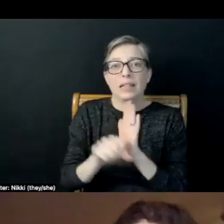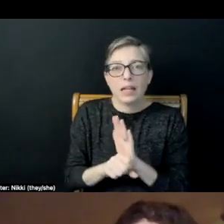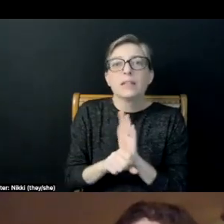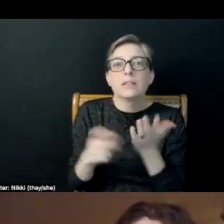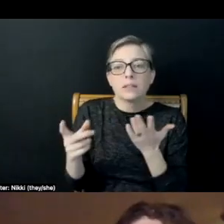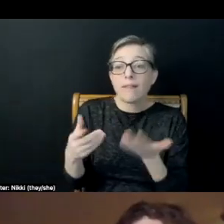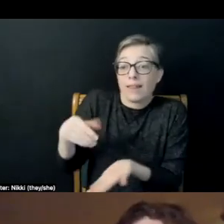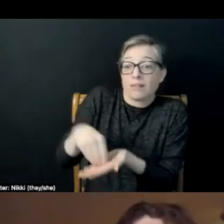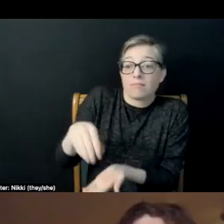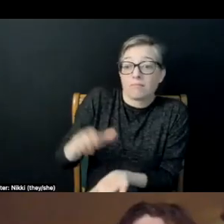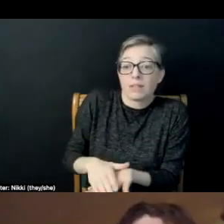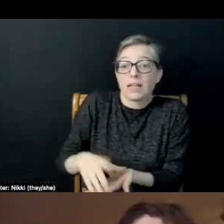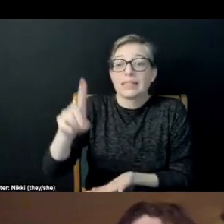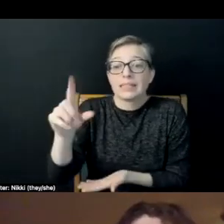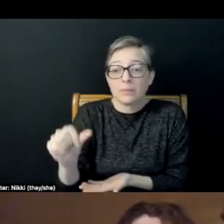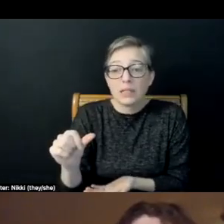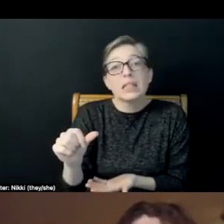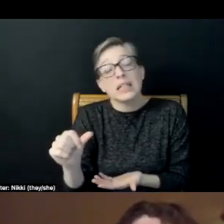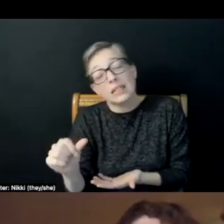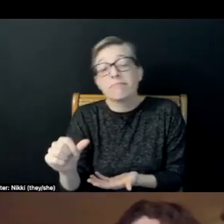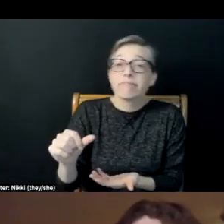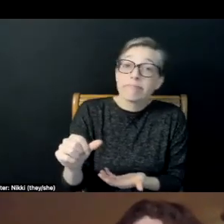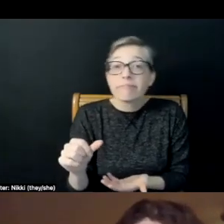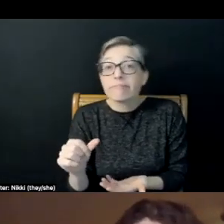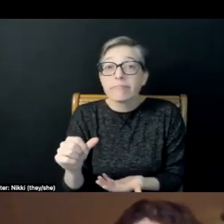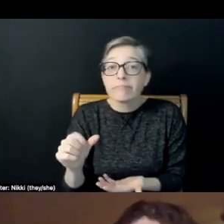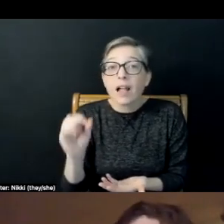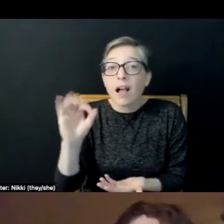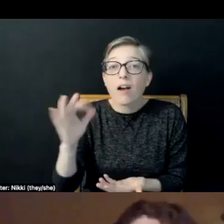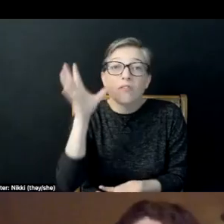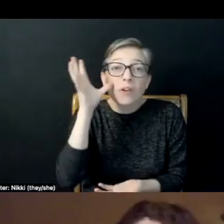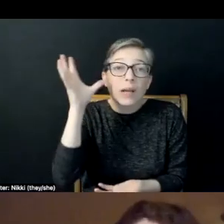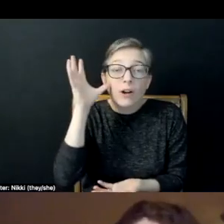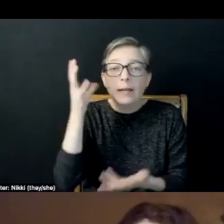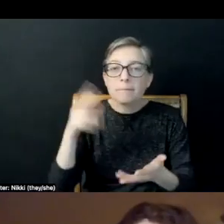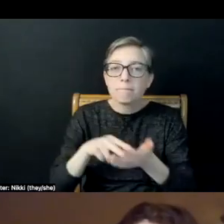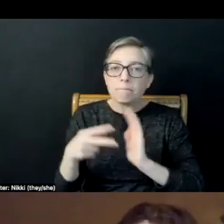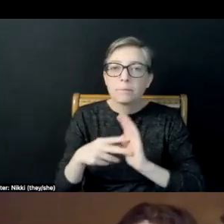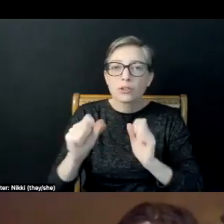I wish I could tell you I was poised and self-assured in that moment, but honestly I was sobbing.